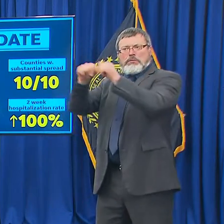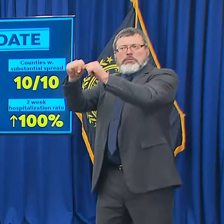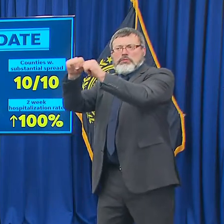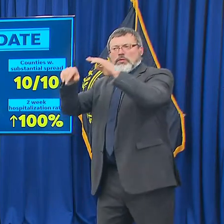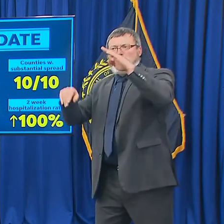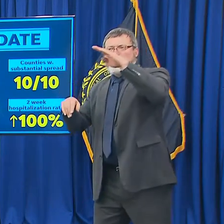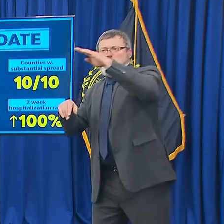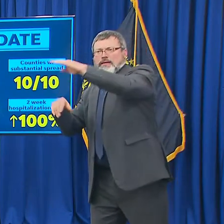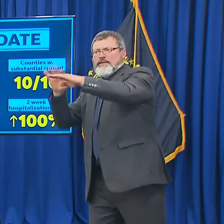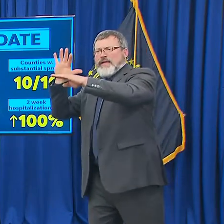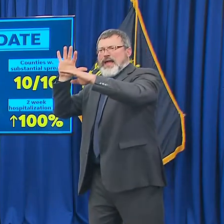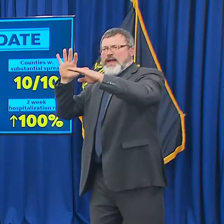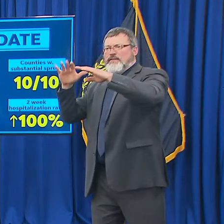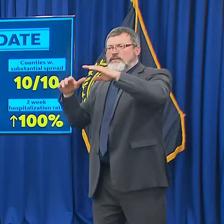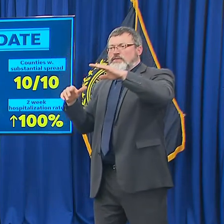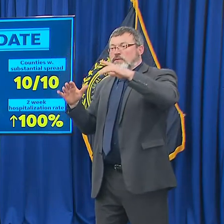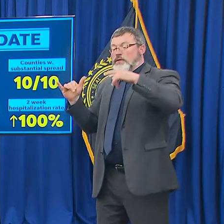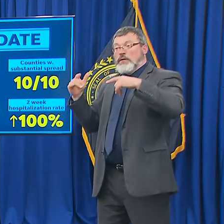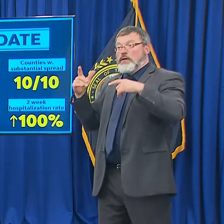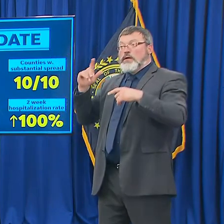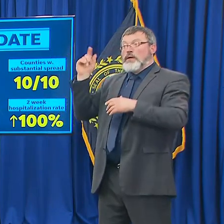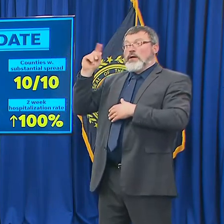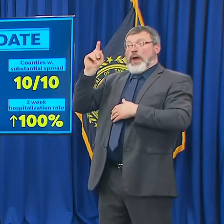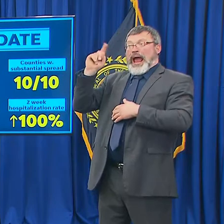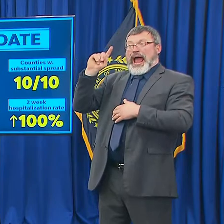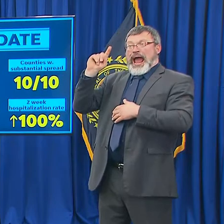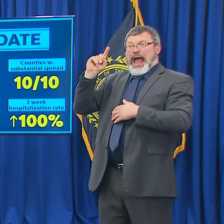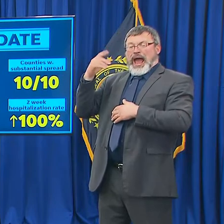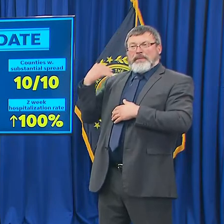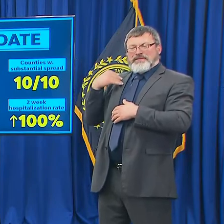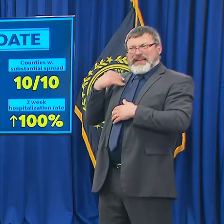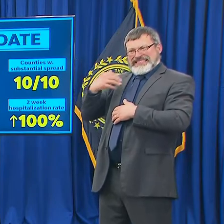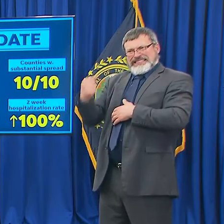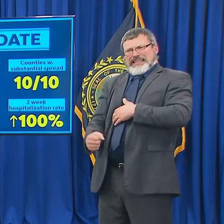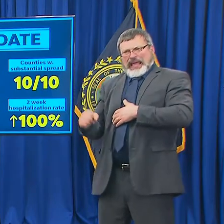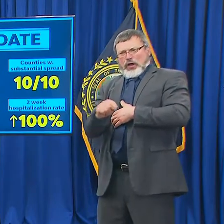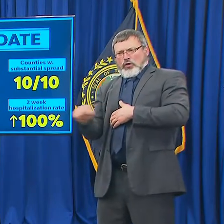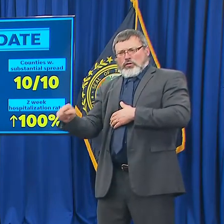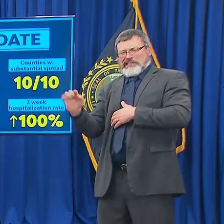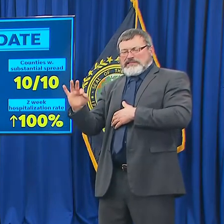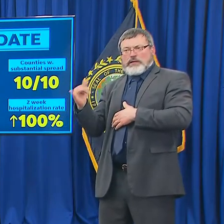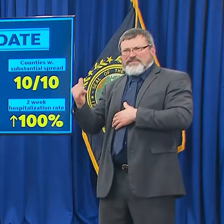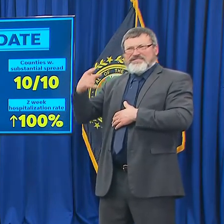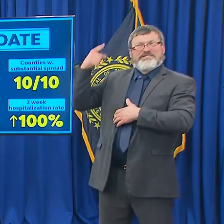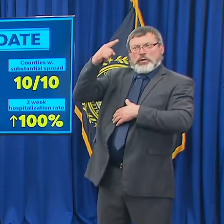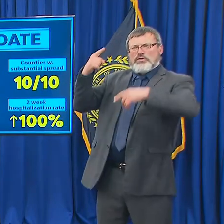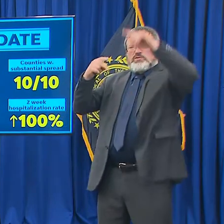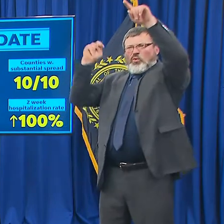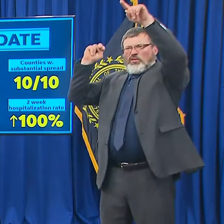don't want to get have the whole issue get too far ahead of you now. Our numbers have been consistently rising maybe not